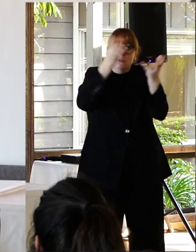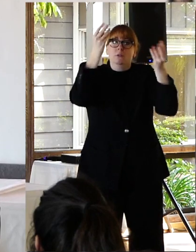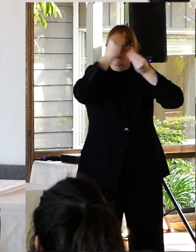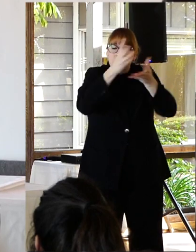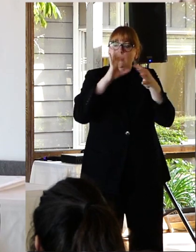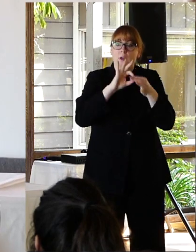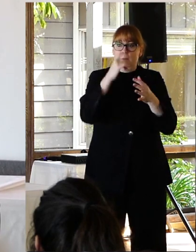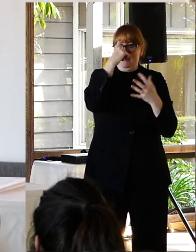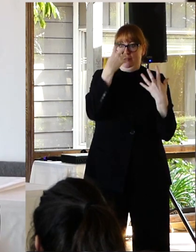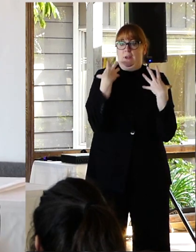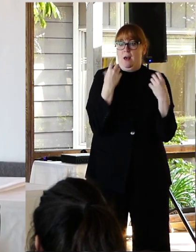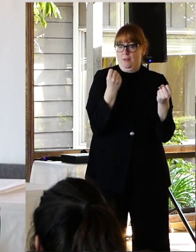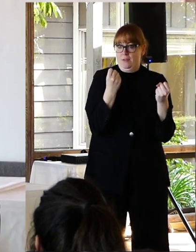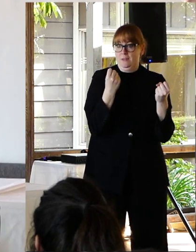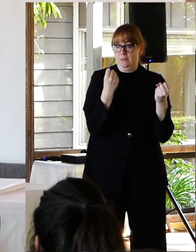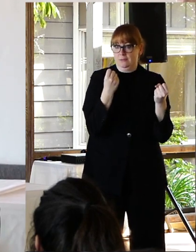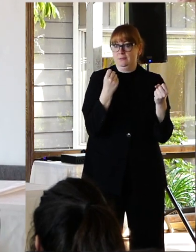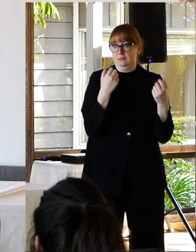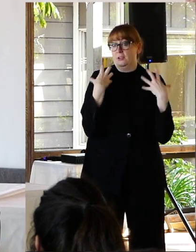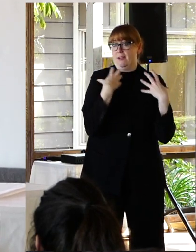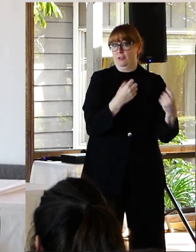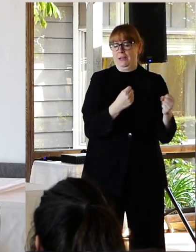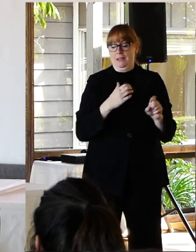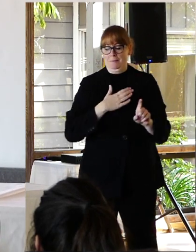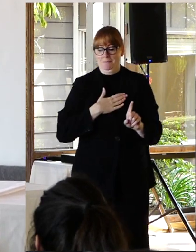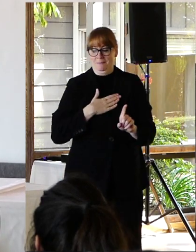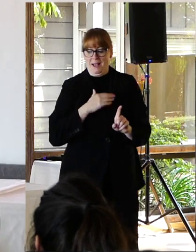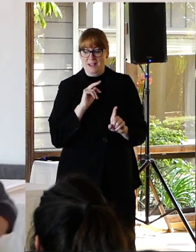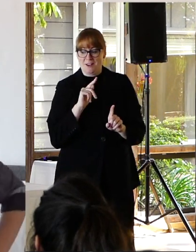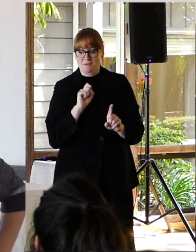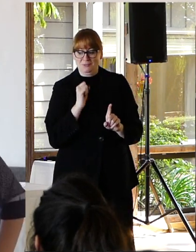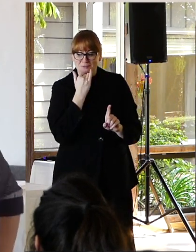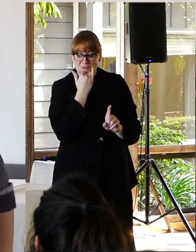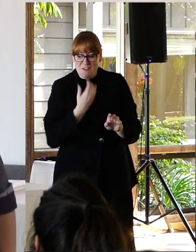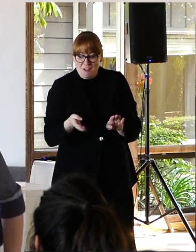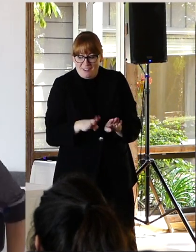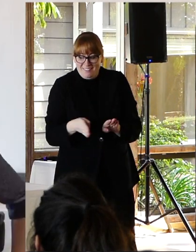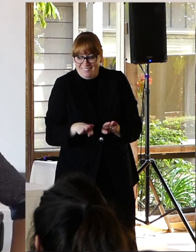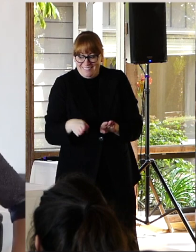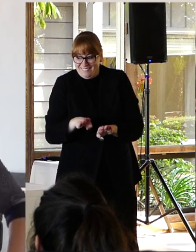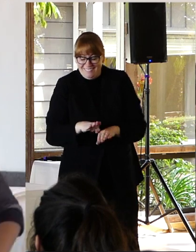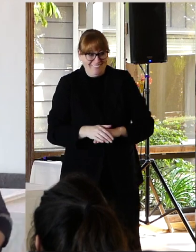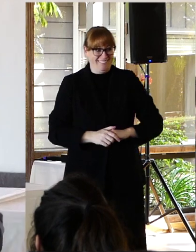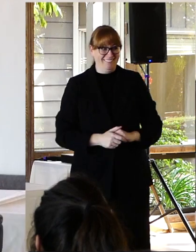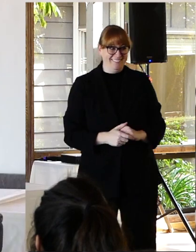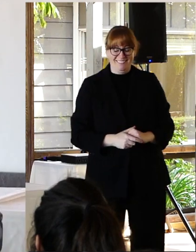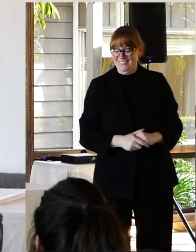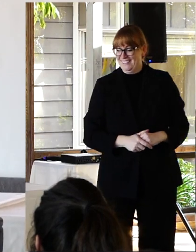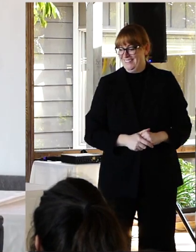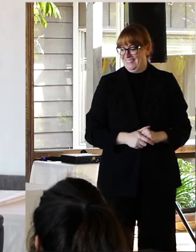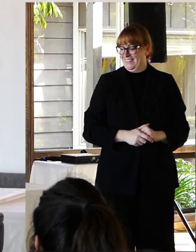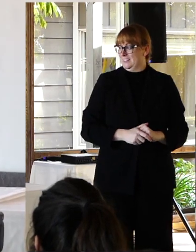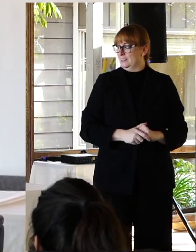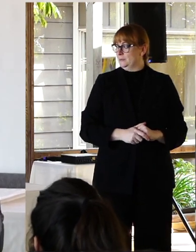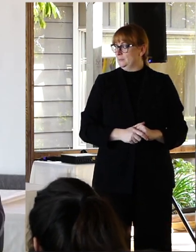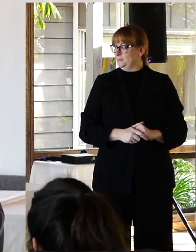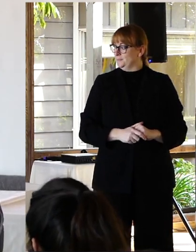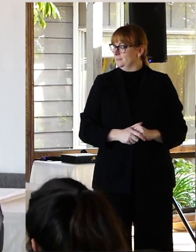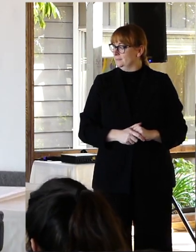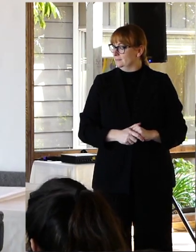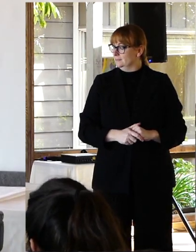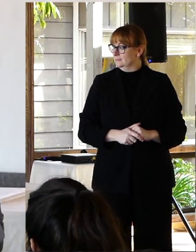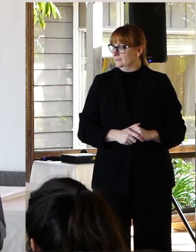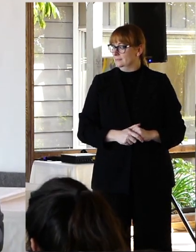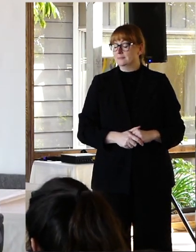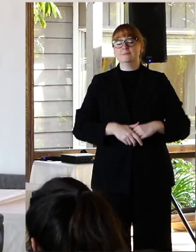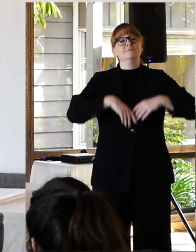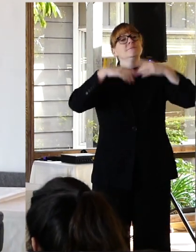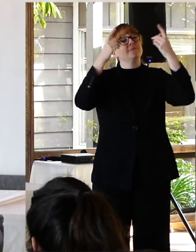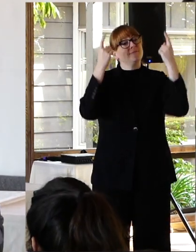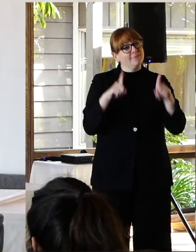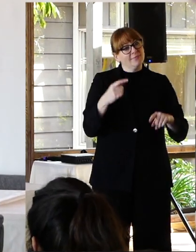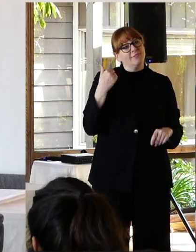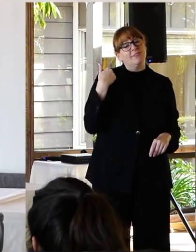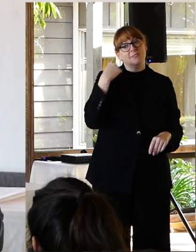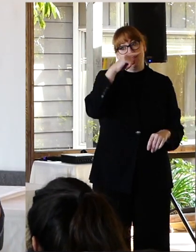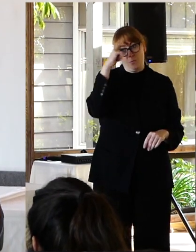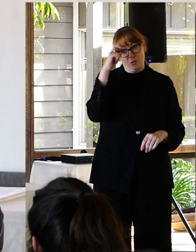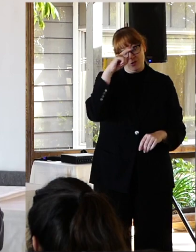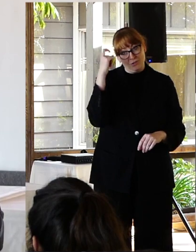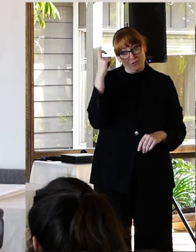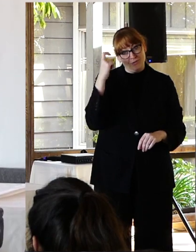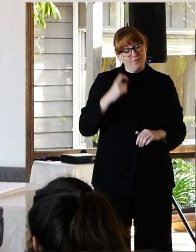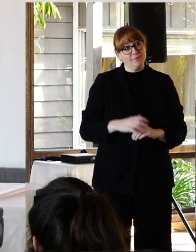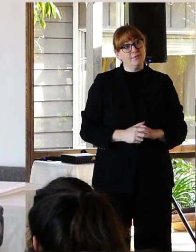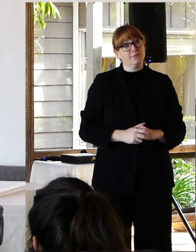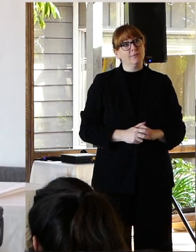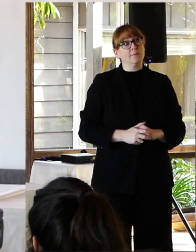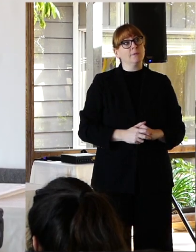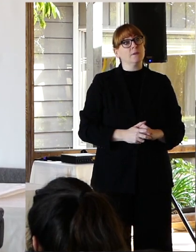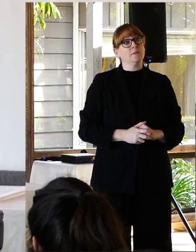My notes are out of order. So this past summer. I found myself near San